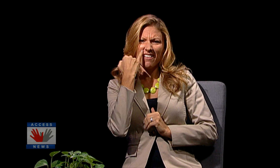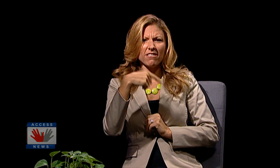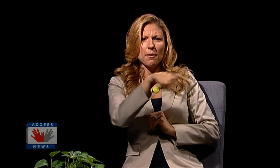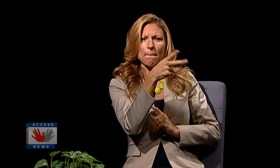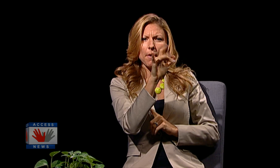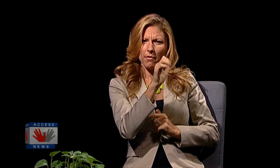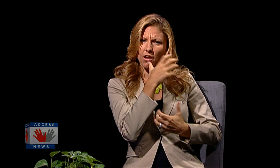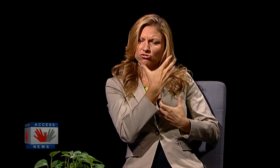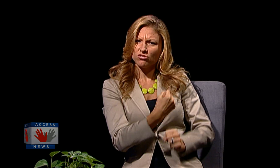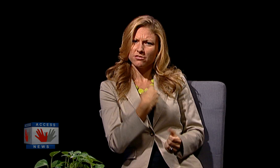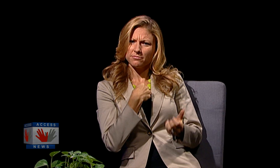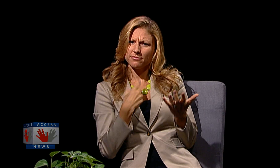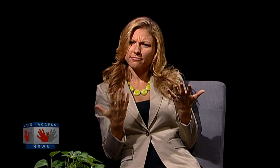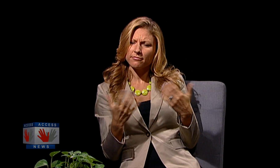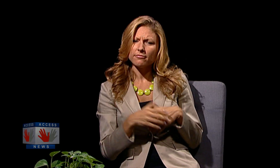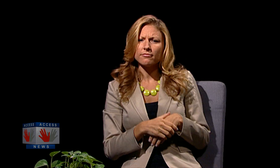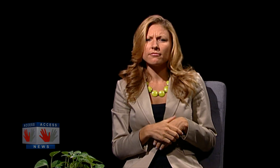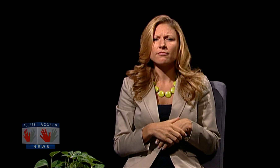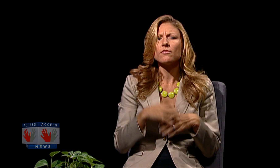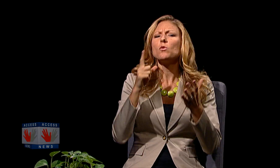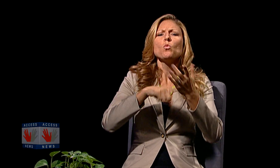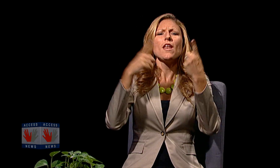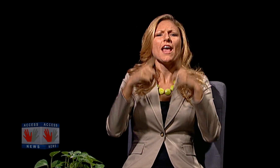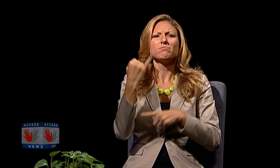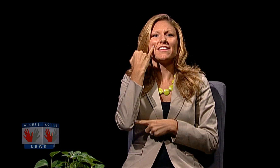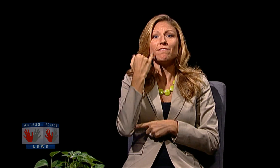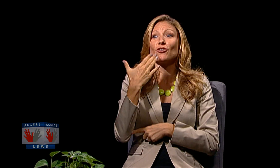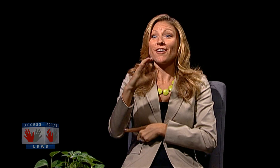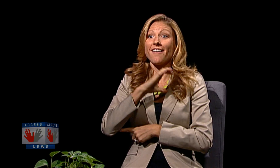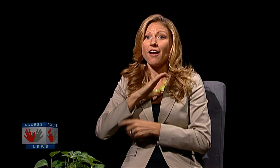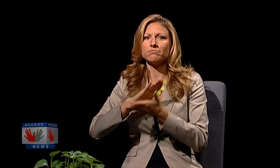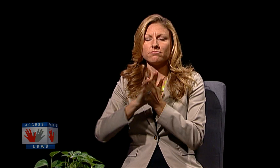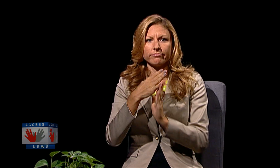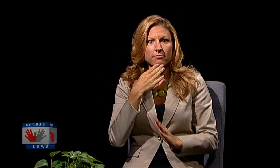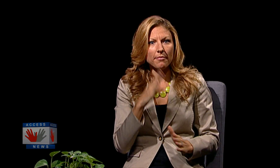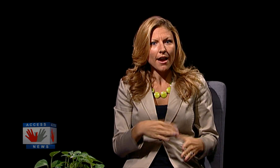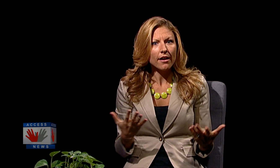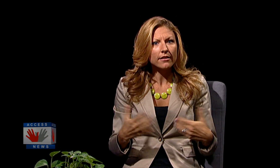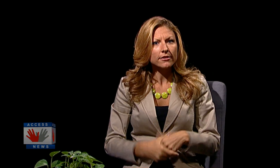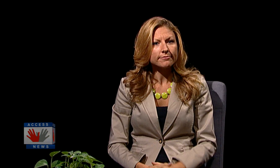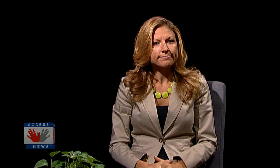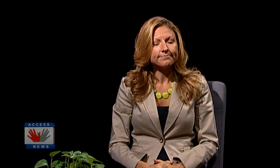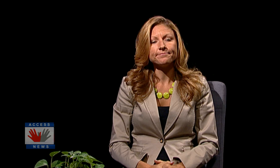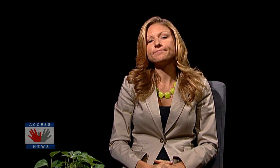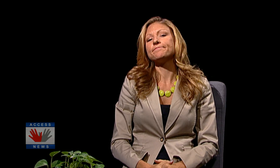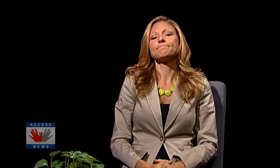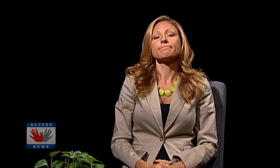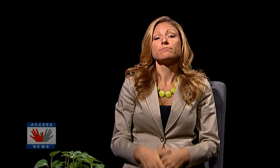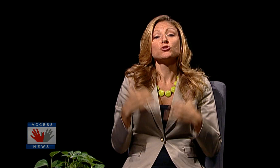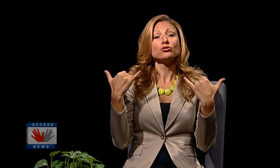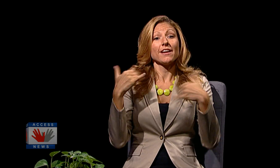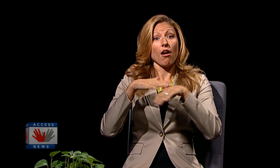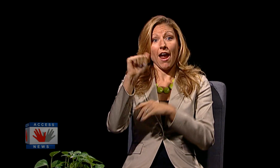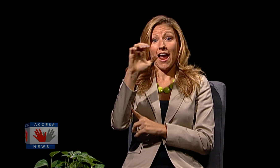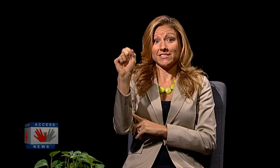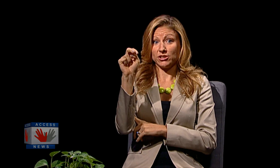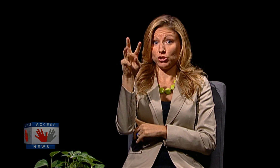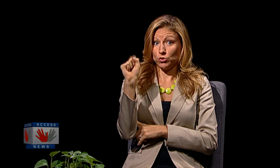WHAT IS IT LIKE TO FEEL THE PUBLIC MAY NOT TRUST YOU? WHAT HAPPENS WHEN GOOD COPS GO BAD?